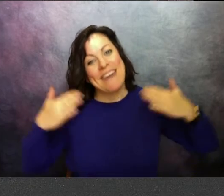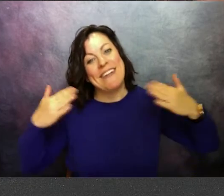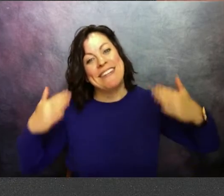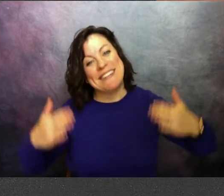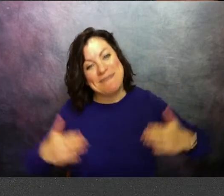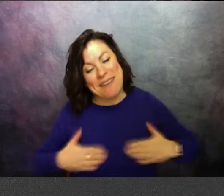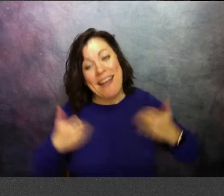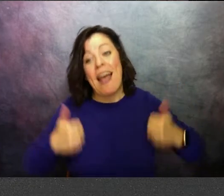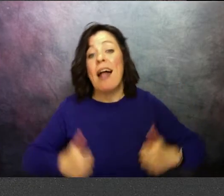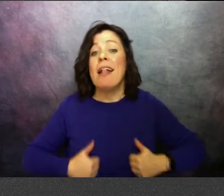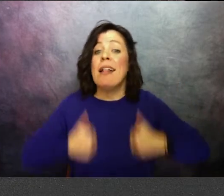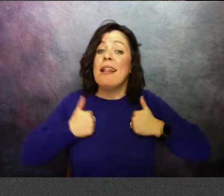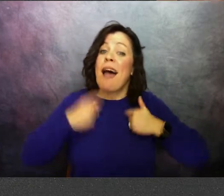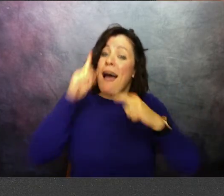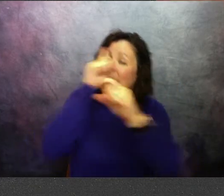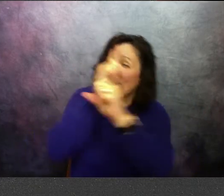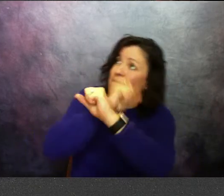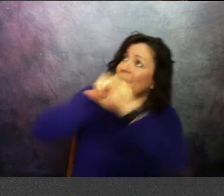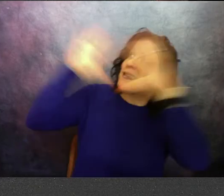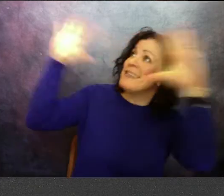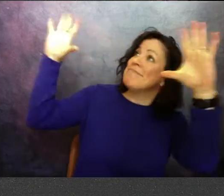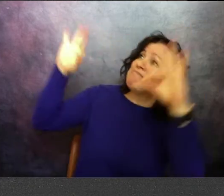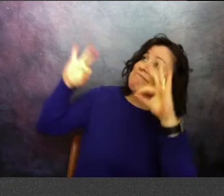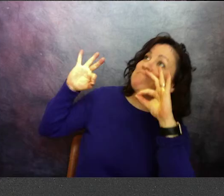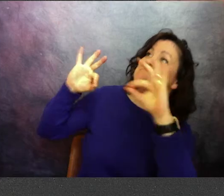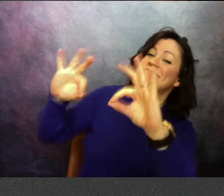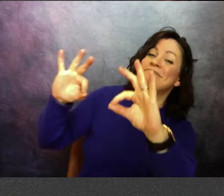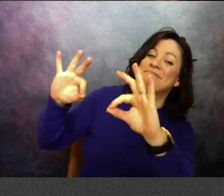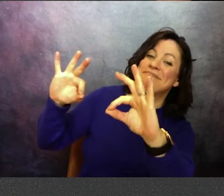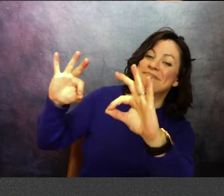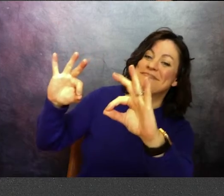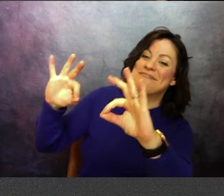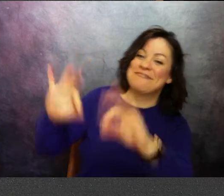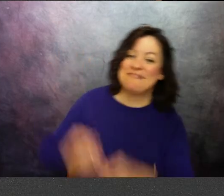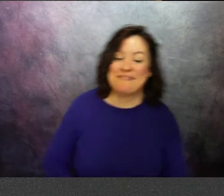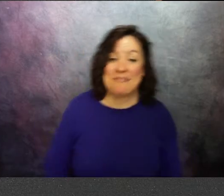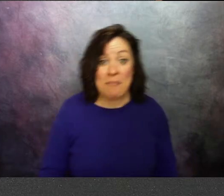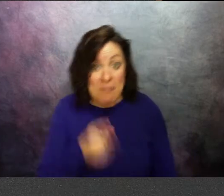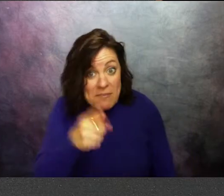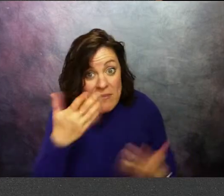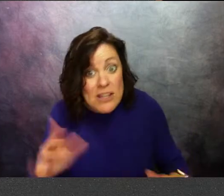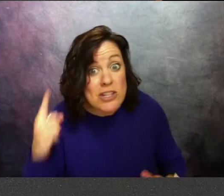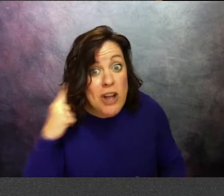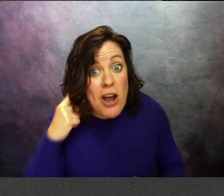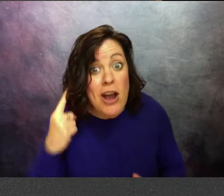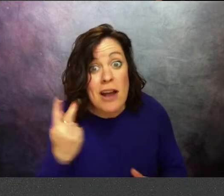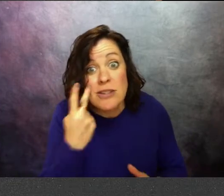Merrily, merrily, merrily, merrily, life is but a dream. Did you know that song?